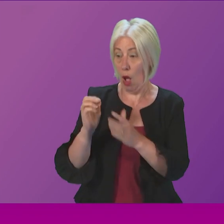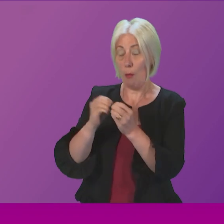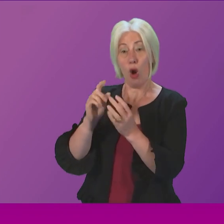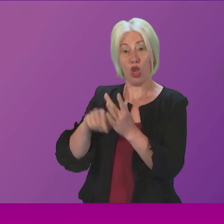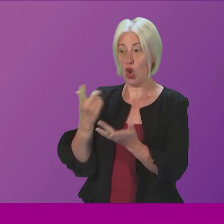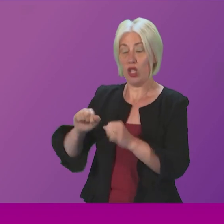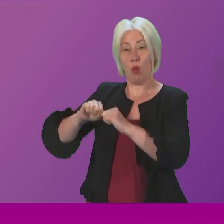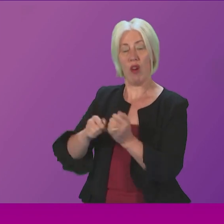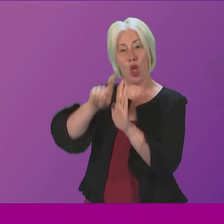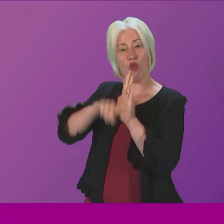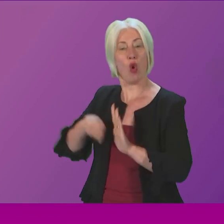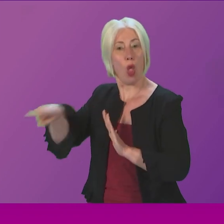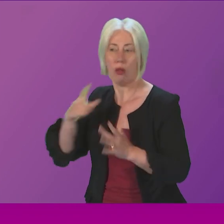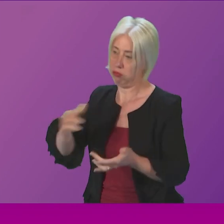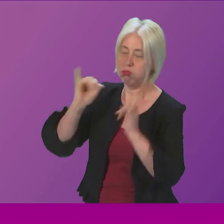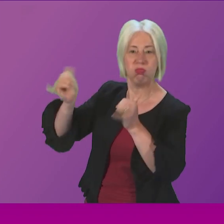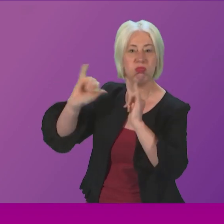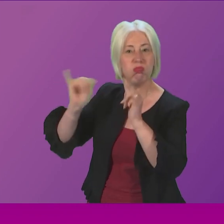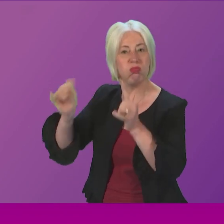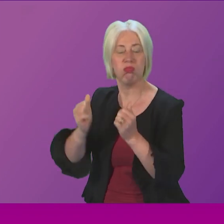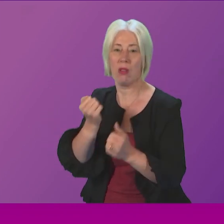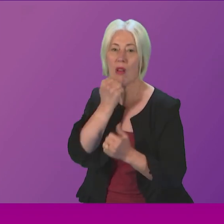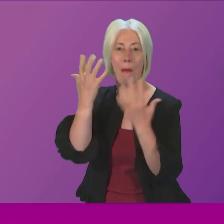rules and having parties in number 10.